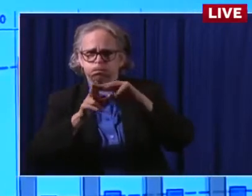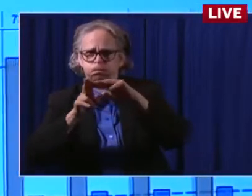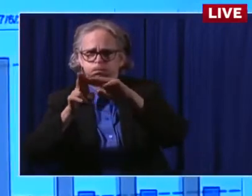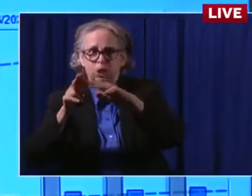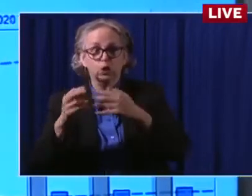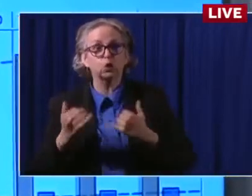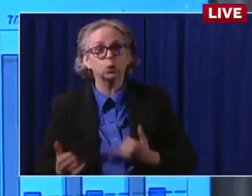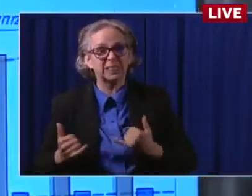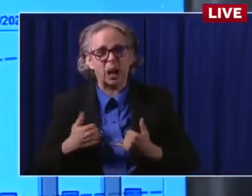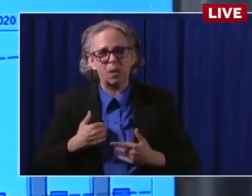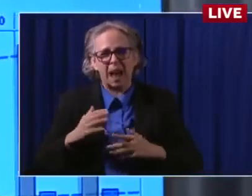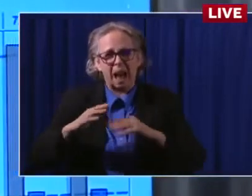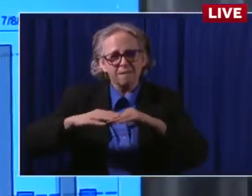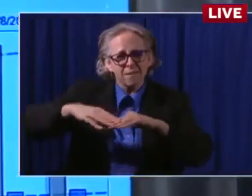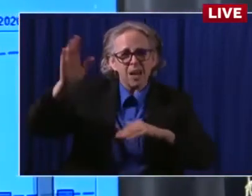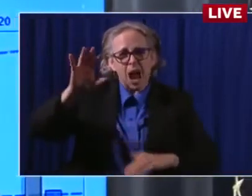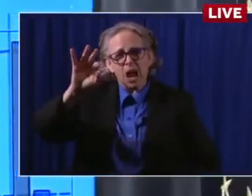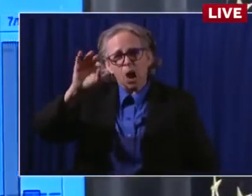SINCE THEN, WE HAVE INCREASED THAT.